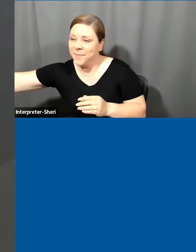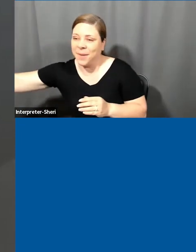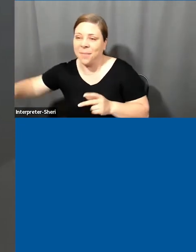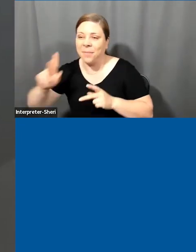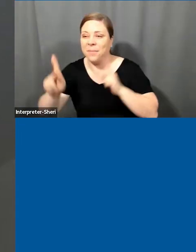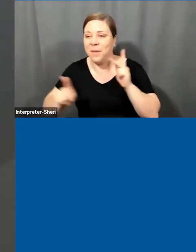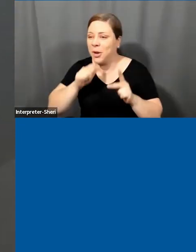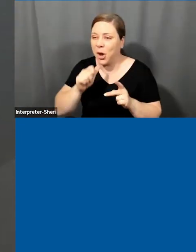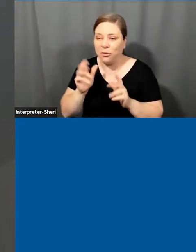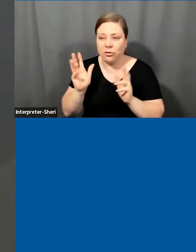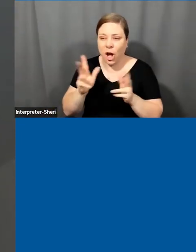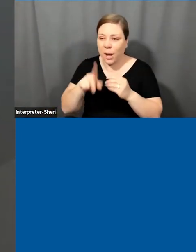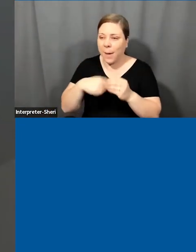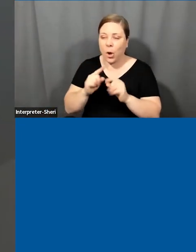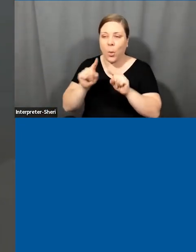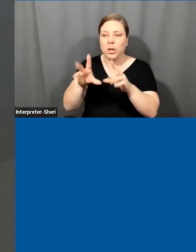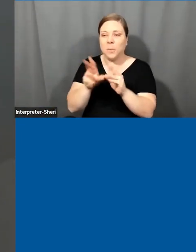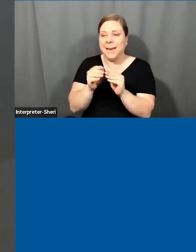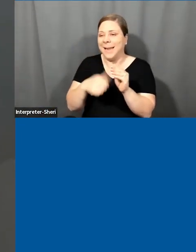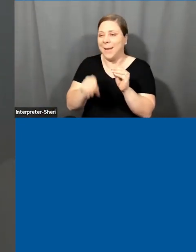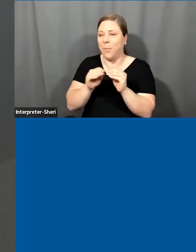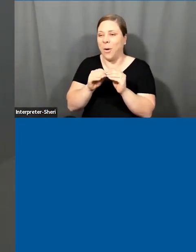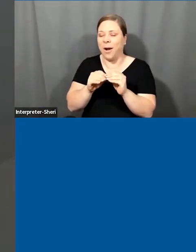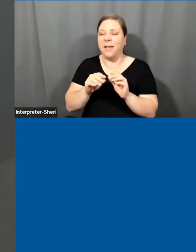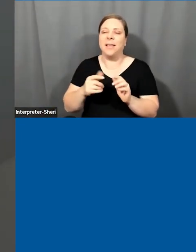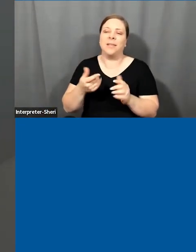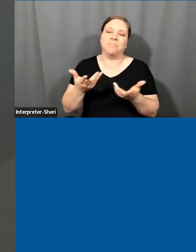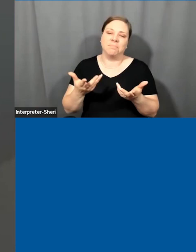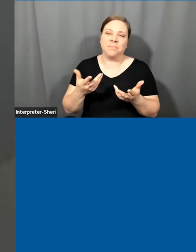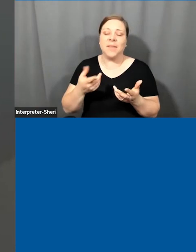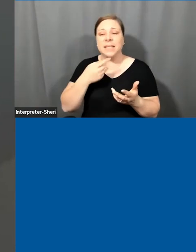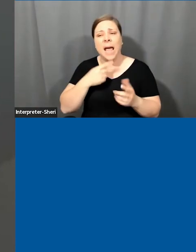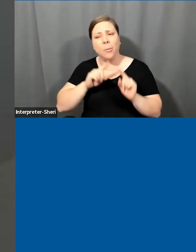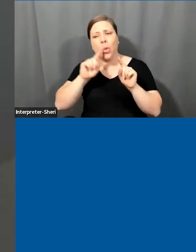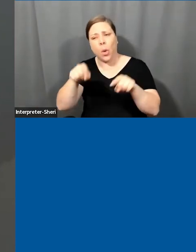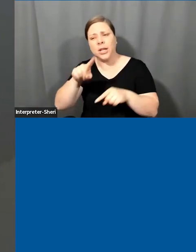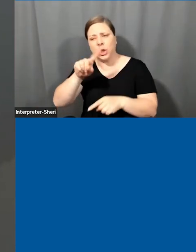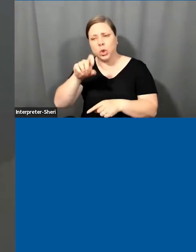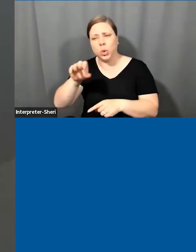They talk about going to Zooms and there's a reason for that. It is actually a very usable tool.